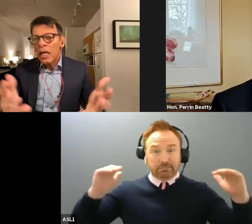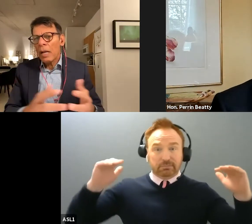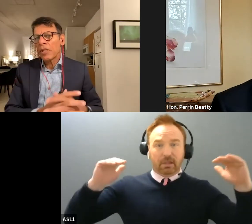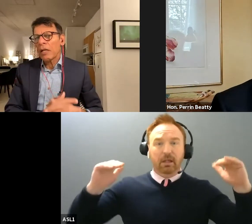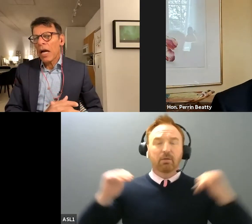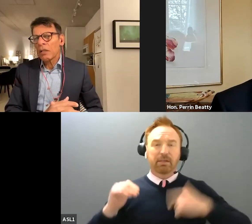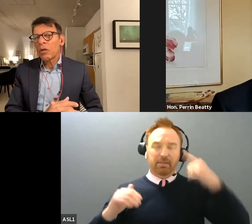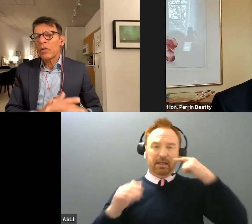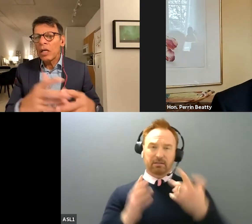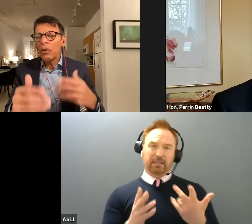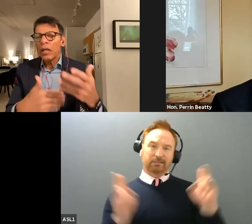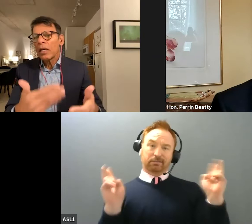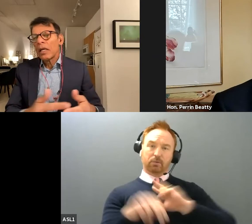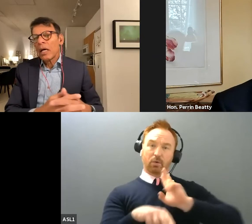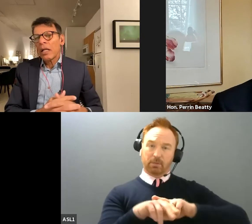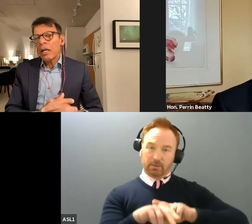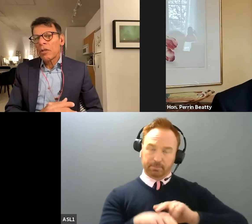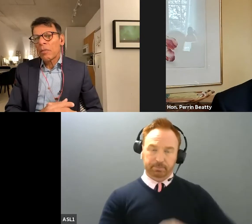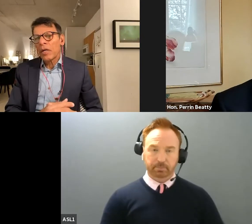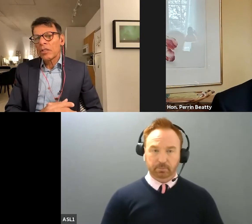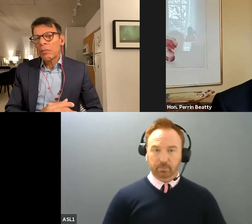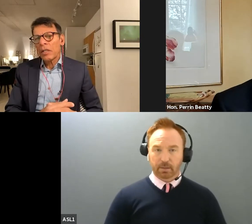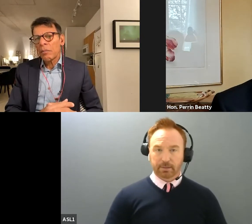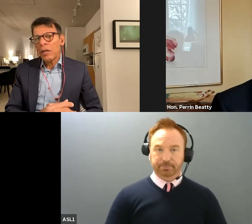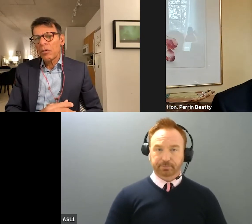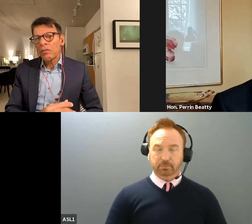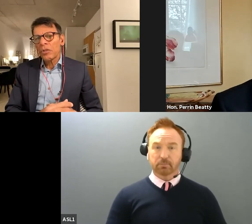able to get back to work, but equally, are they able to participate in the workforce